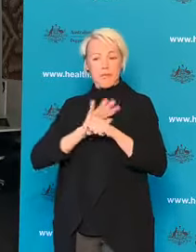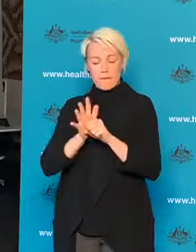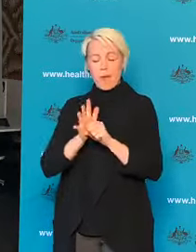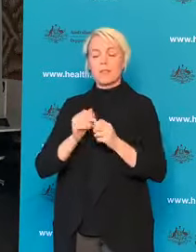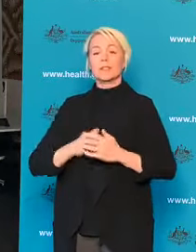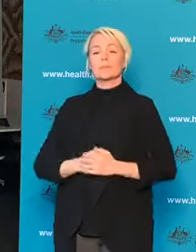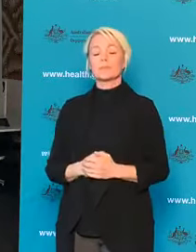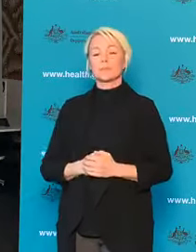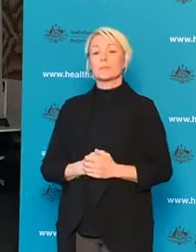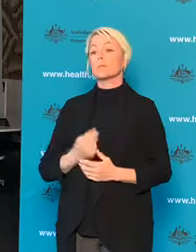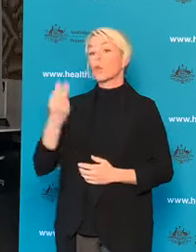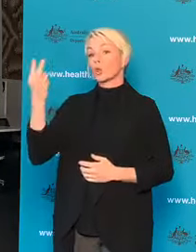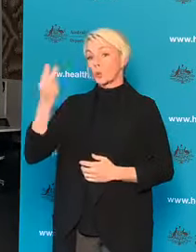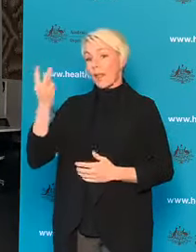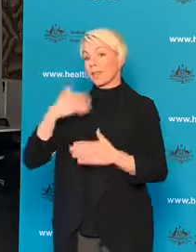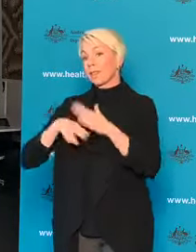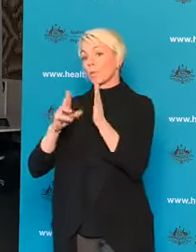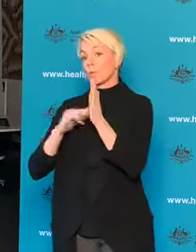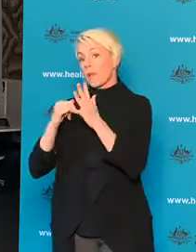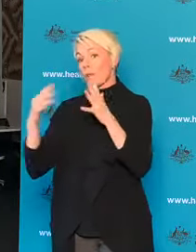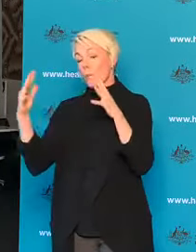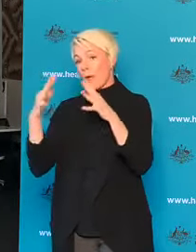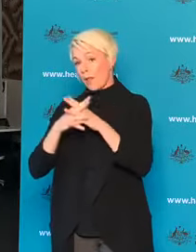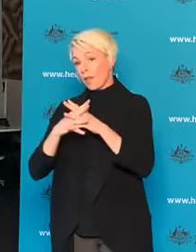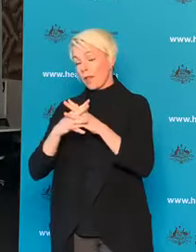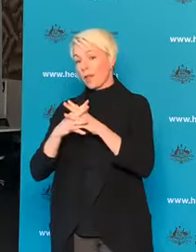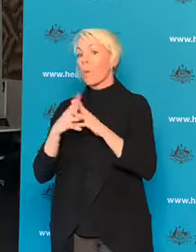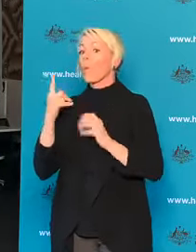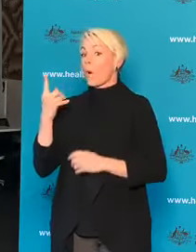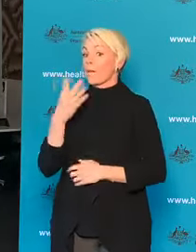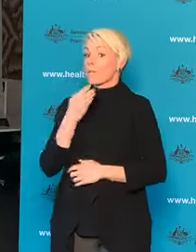reported in New South Wales, one of these was overseas acquired and